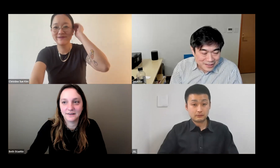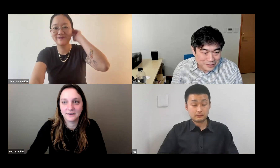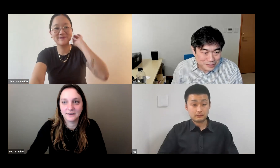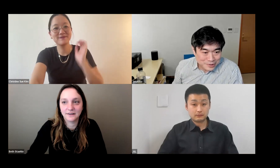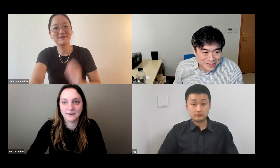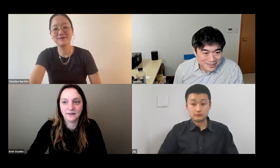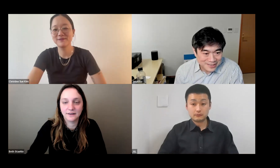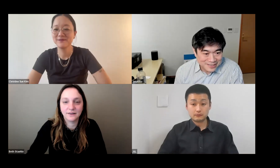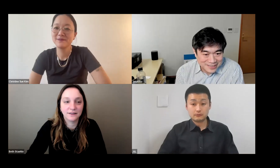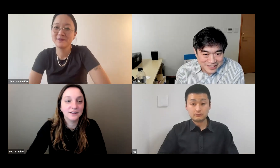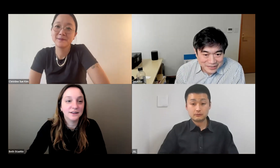Thank you, Christine